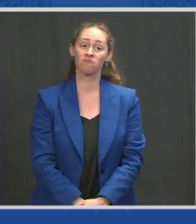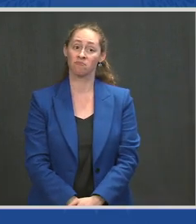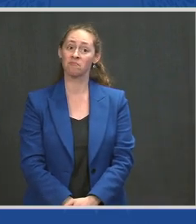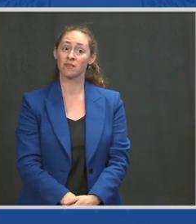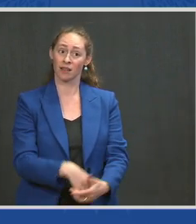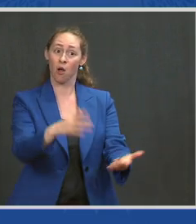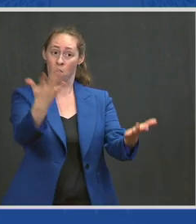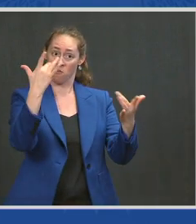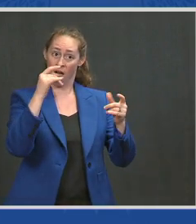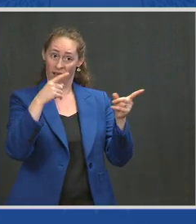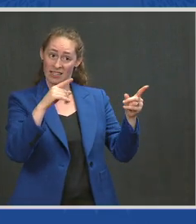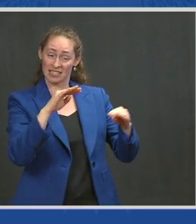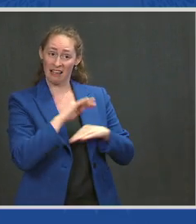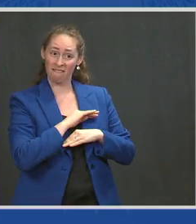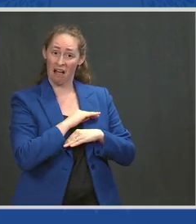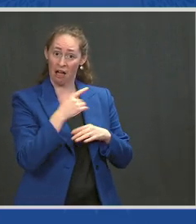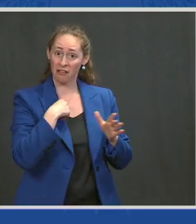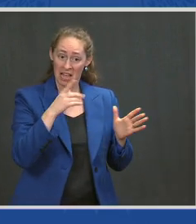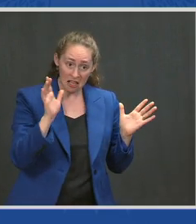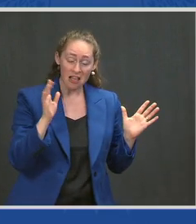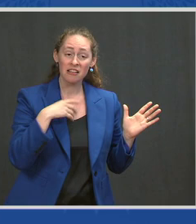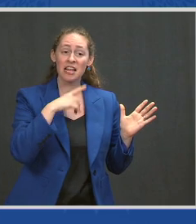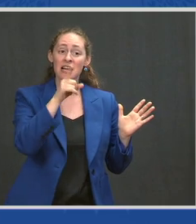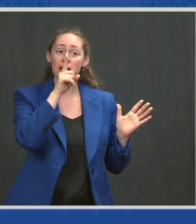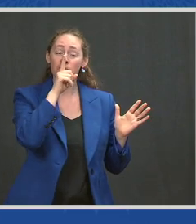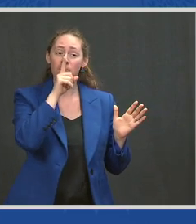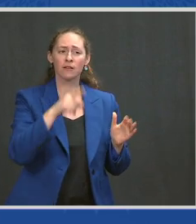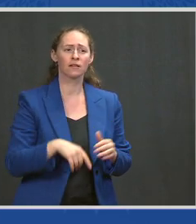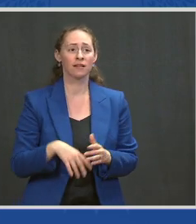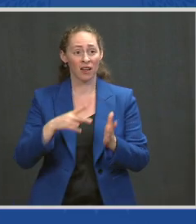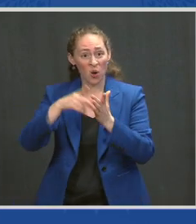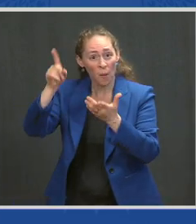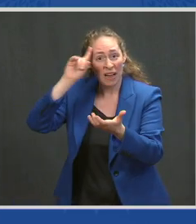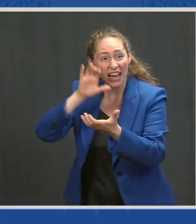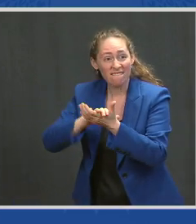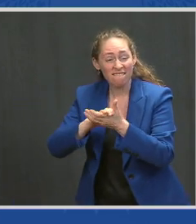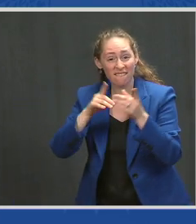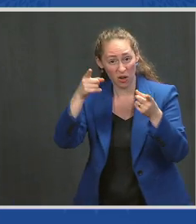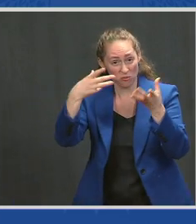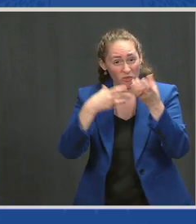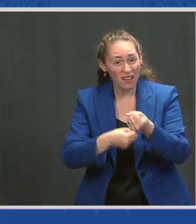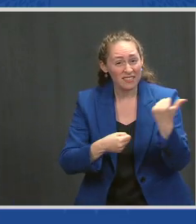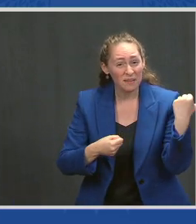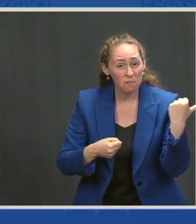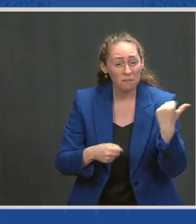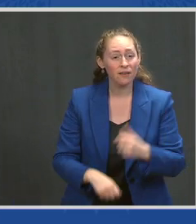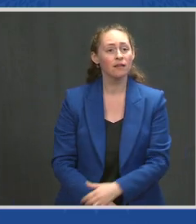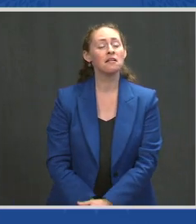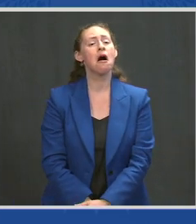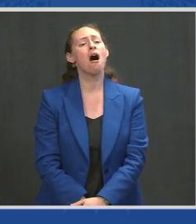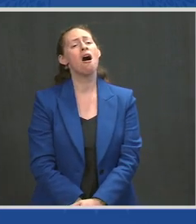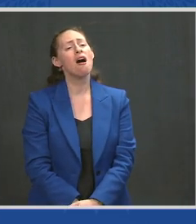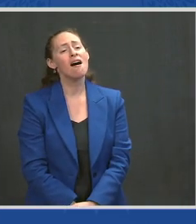The Press: And now that you've talked to him, do you believe you can trust him? The President: Look, this is not about trust;